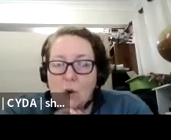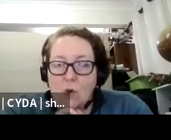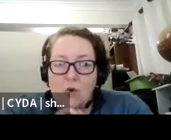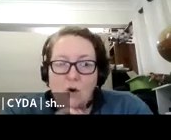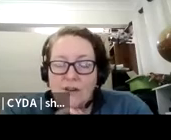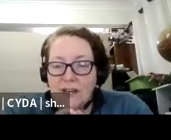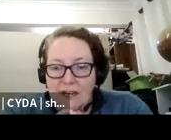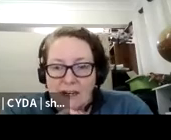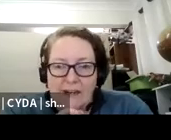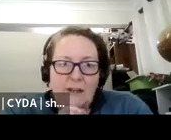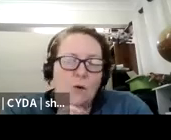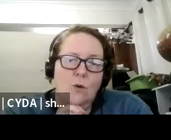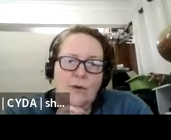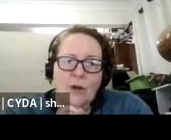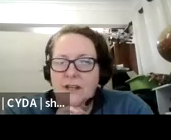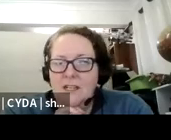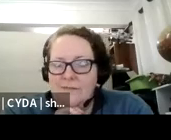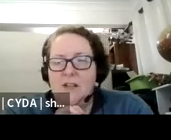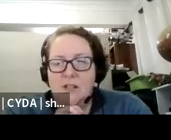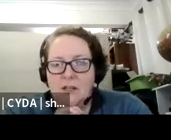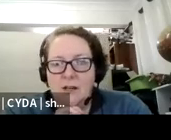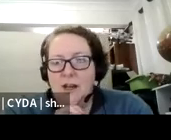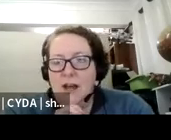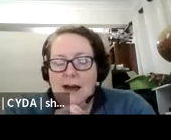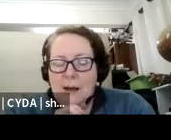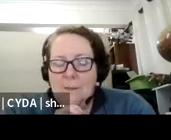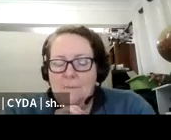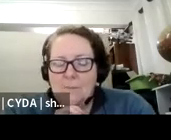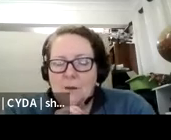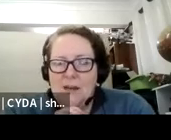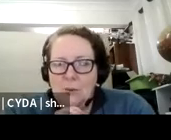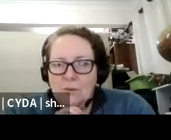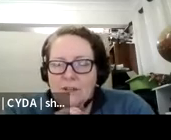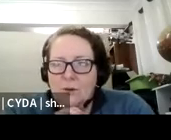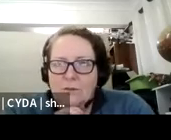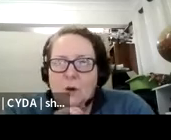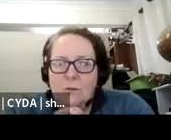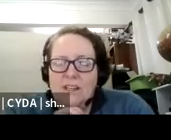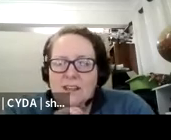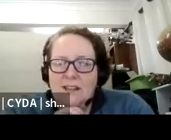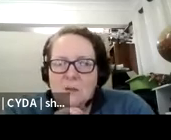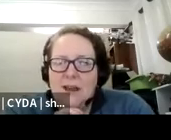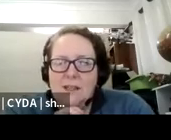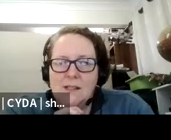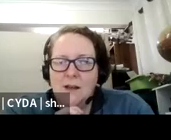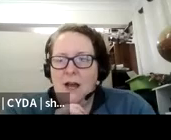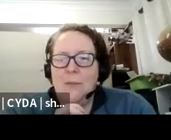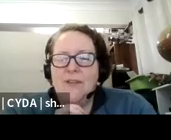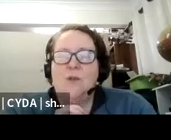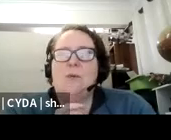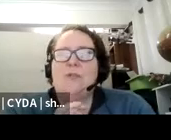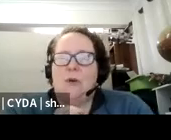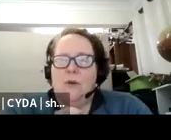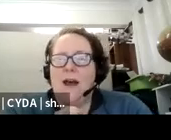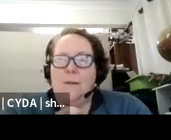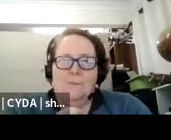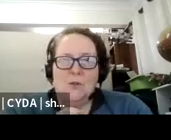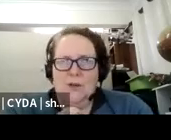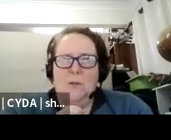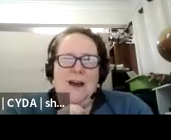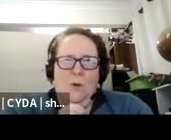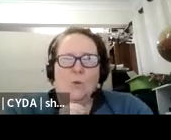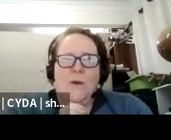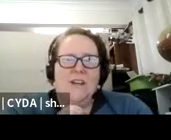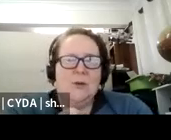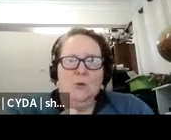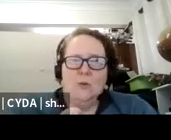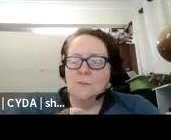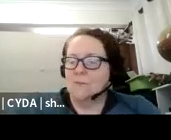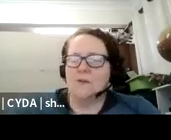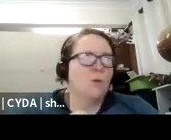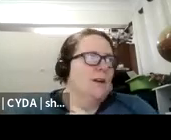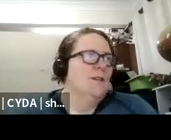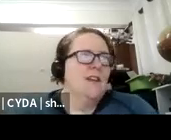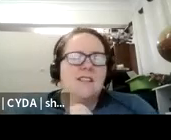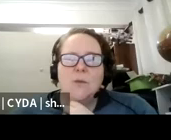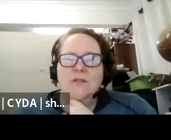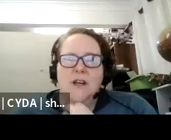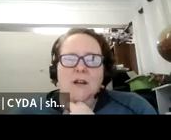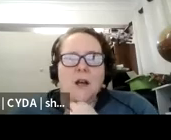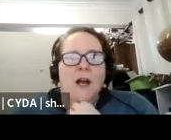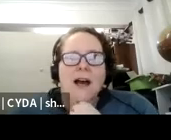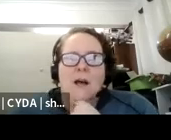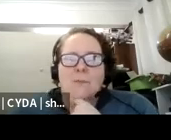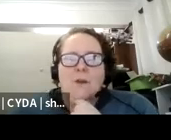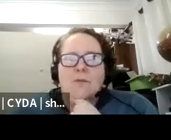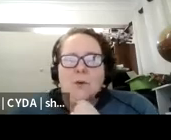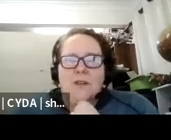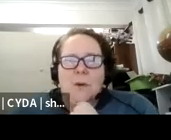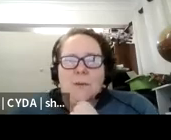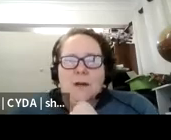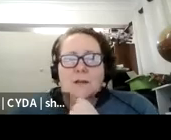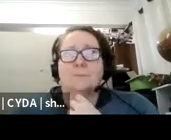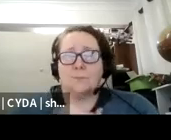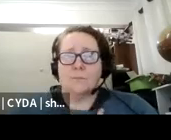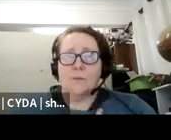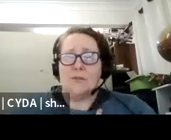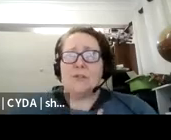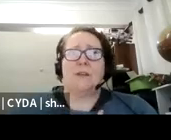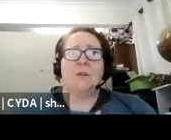or the kidney or the early intervention, people that are involved in that space, but then also talking about really schools. So one of the things that we've done for this webinar.